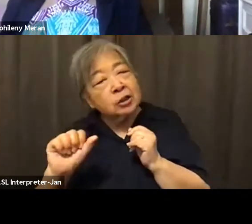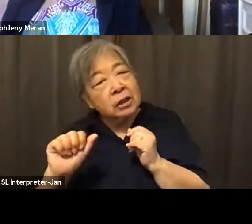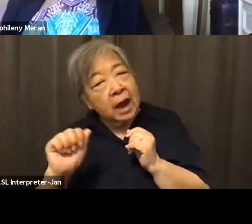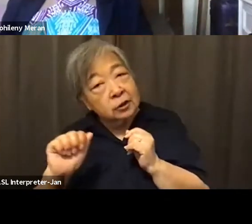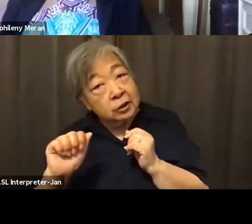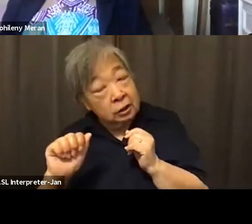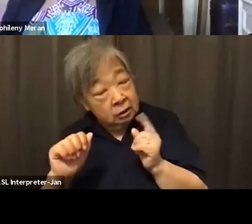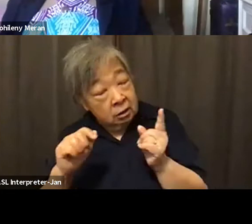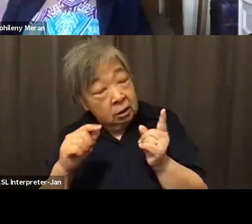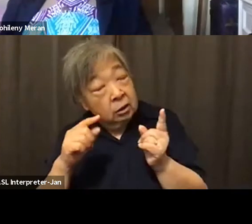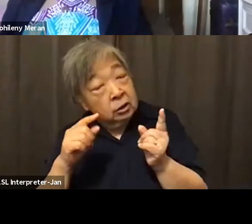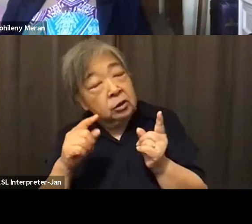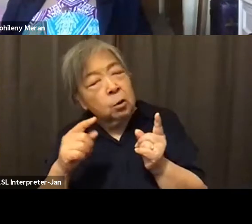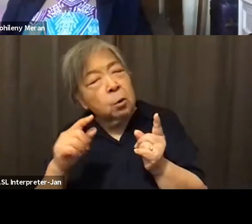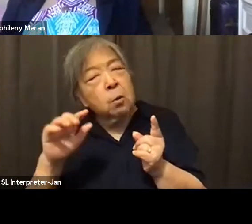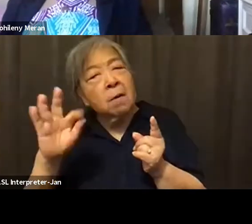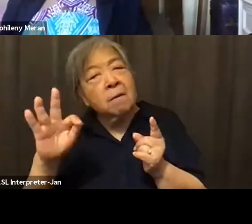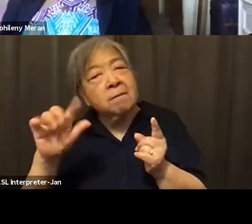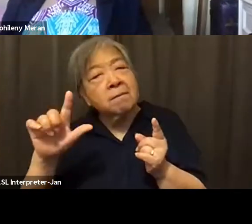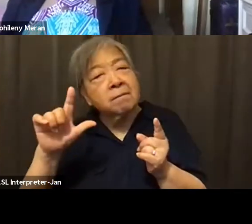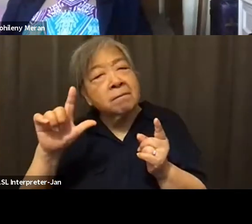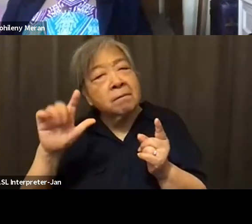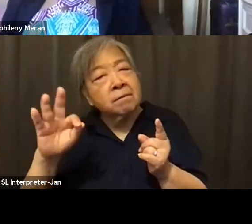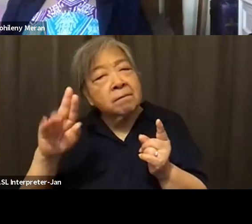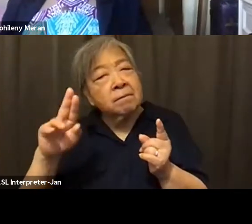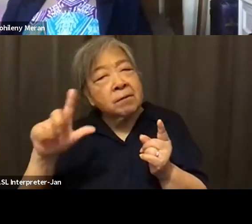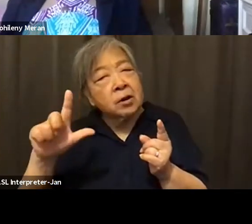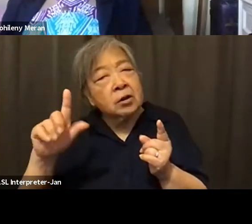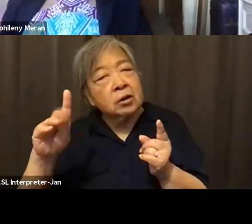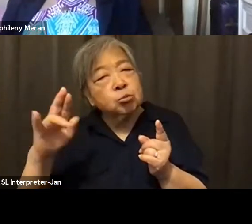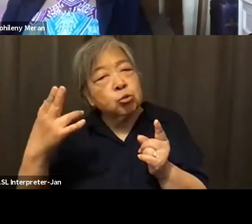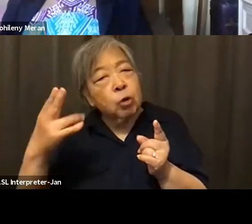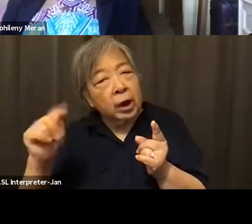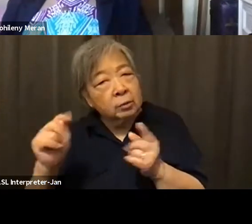The Fulbright Program and I've asked Johileny to include a link for anyone interested in